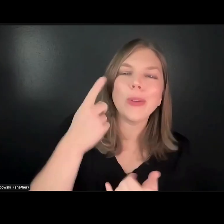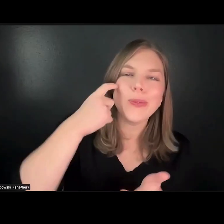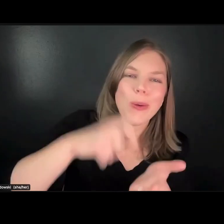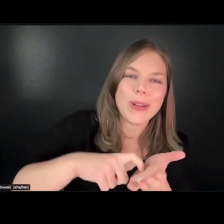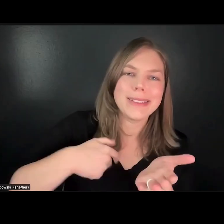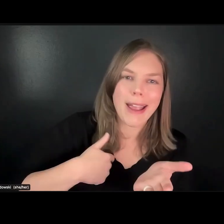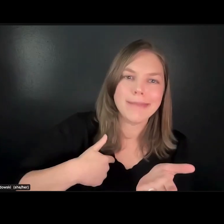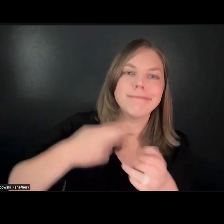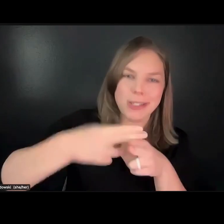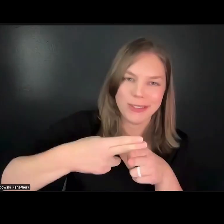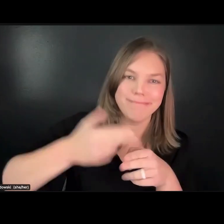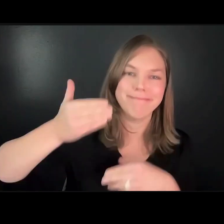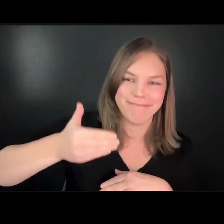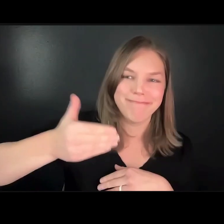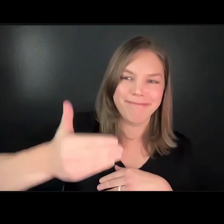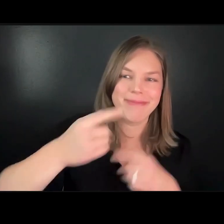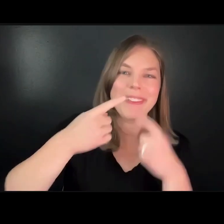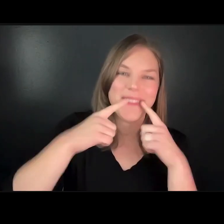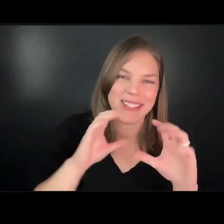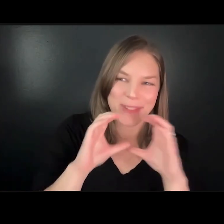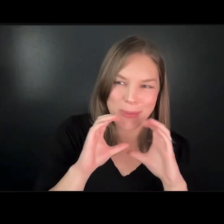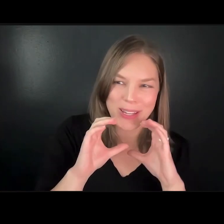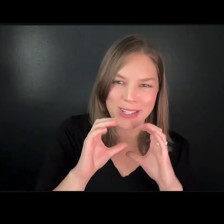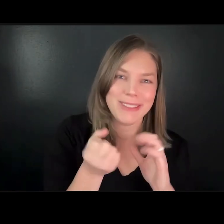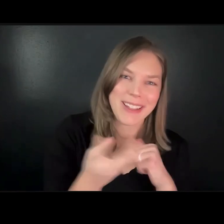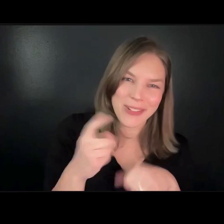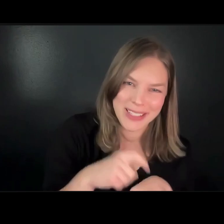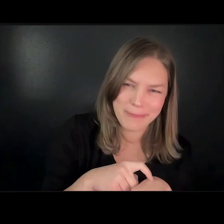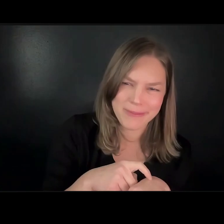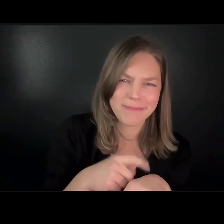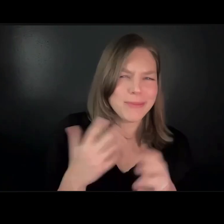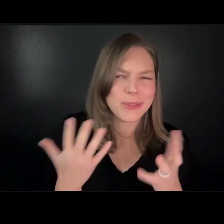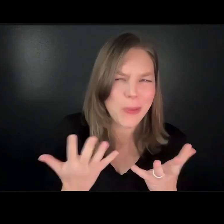So, by now, you've noticed I've mentioned effective communication several times.